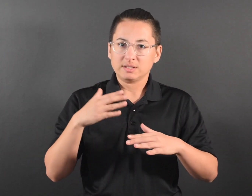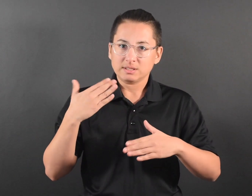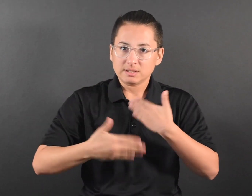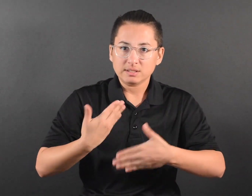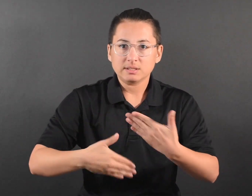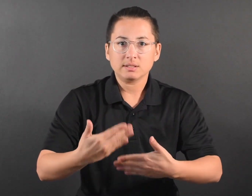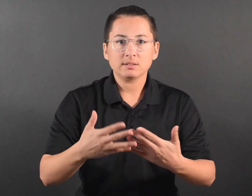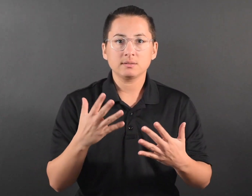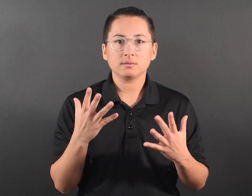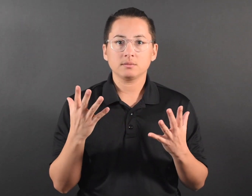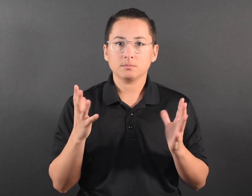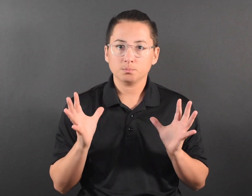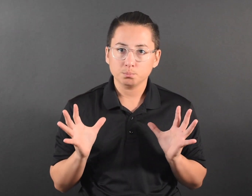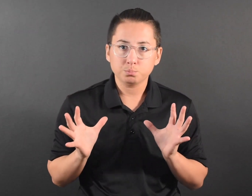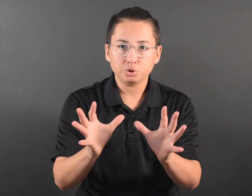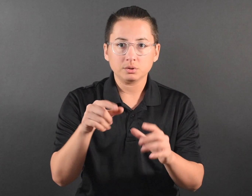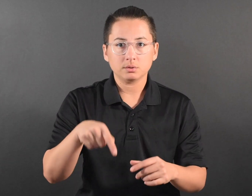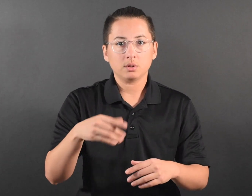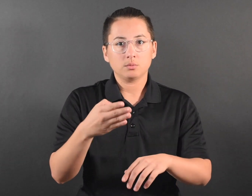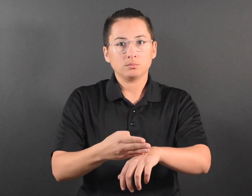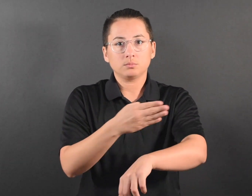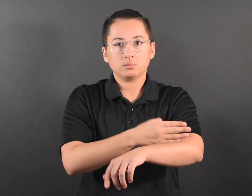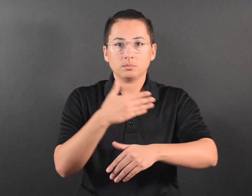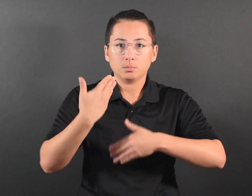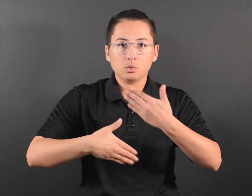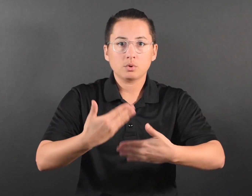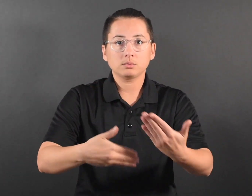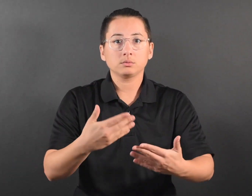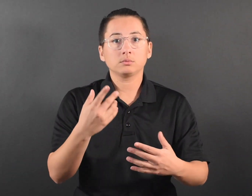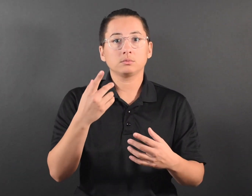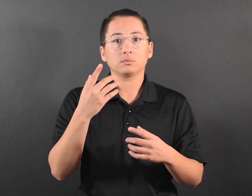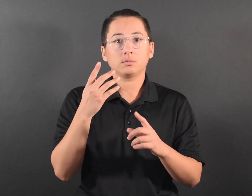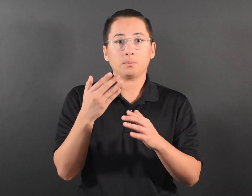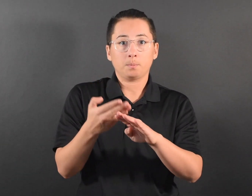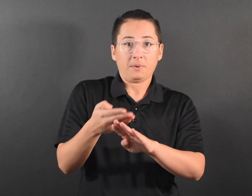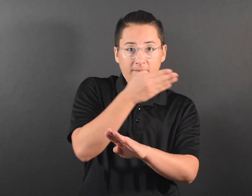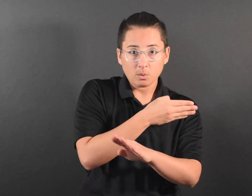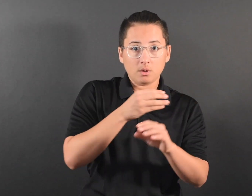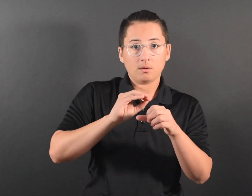We must regain and accelerate the progress we had been making before the pandemic hit.